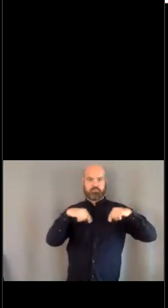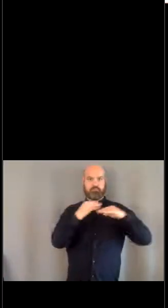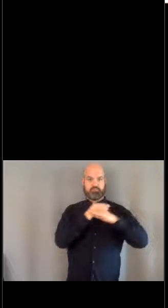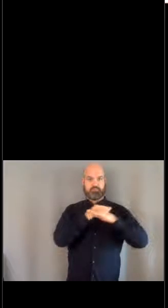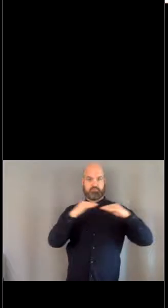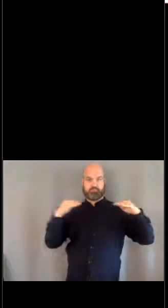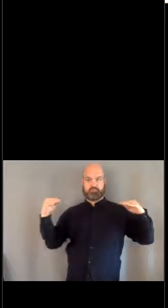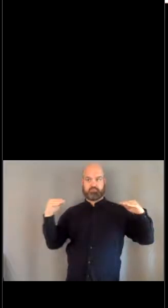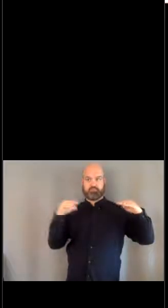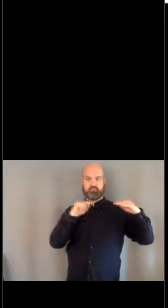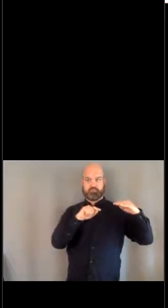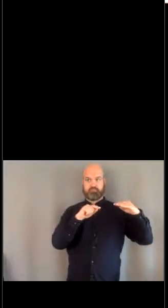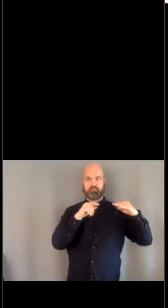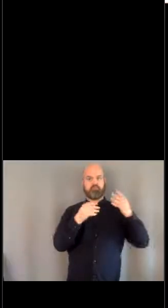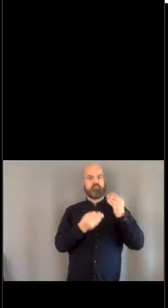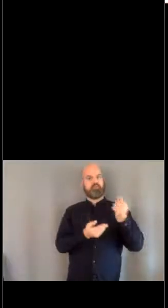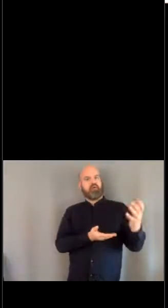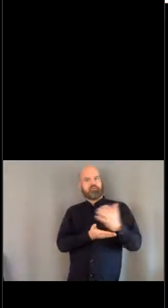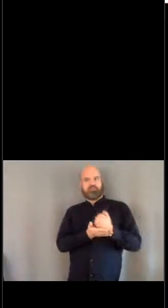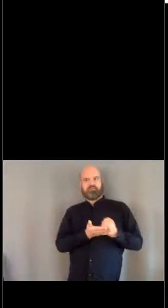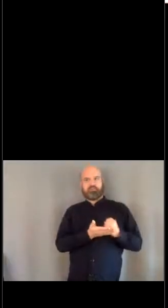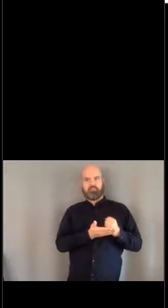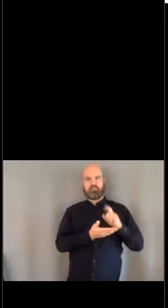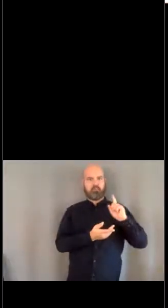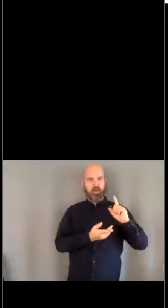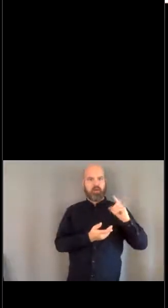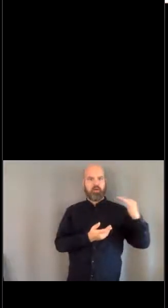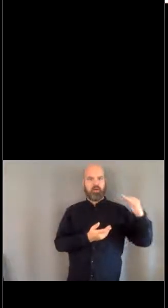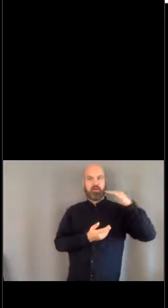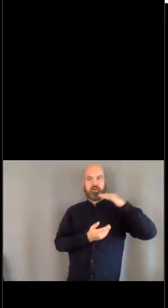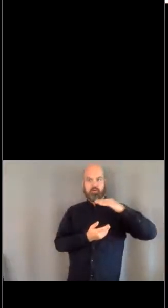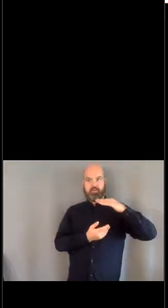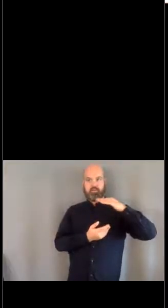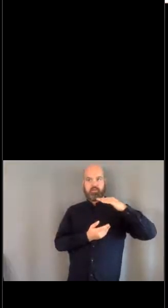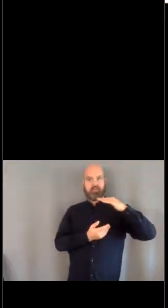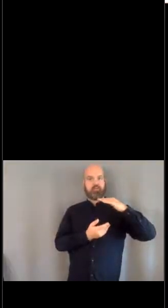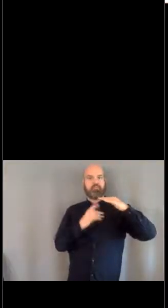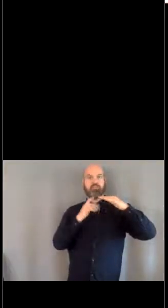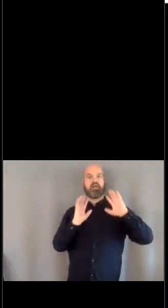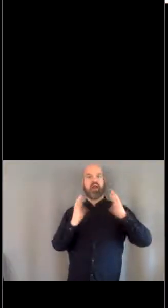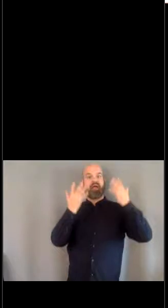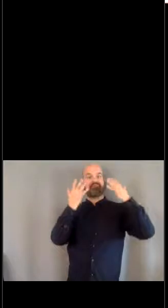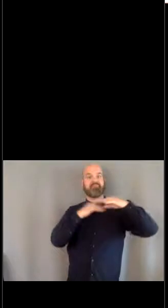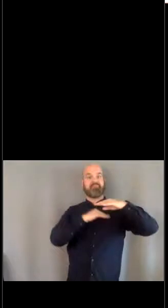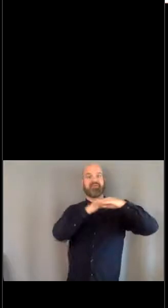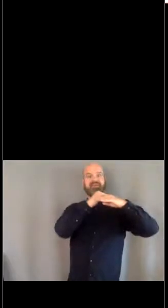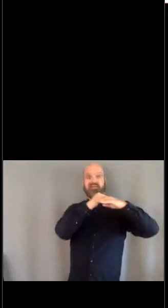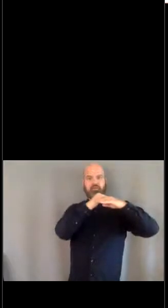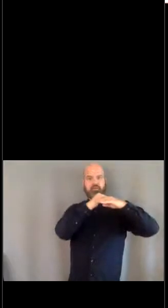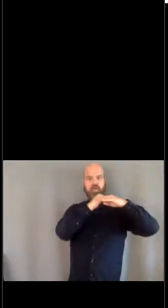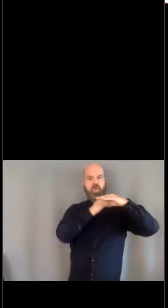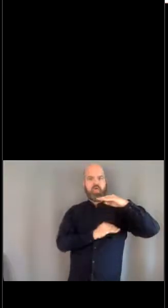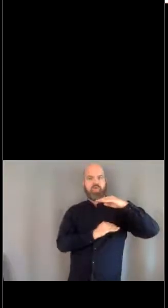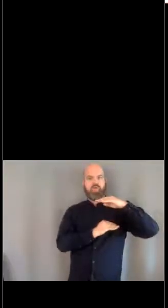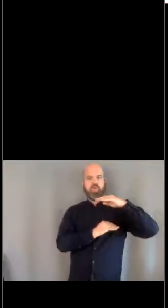is actually living at the same standard of living as the nondisabled household who wouldn't perceive the benefits.